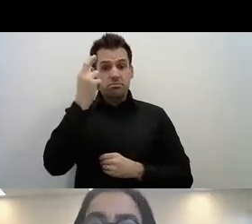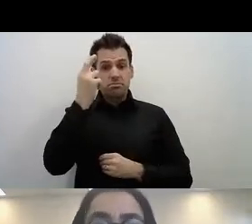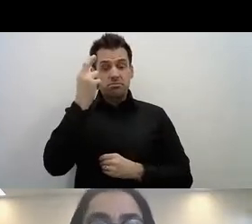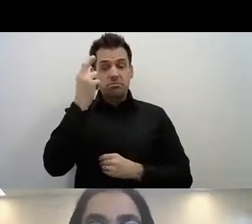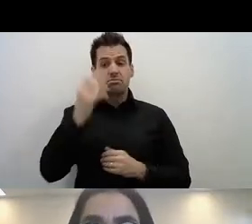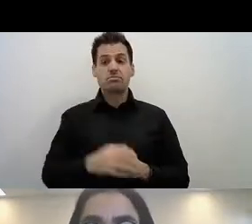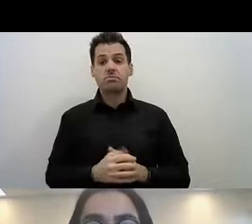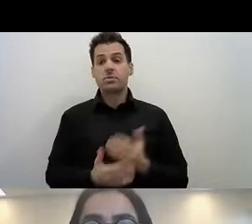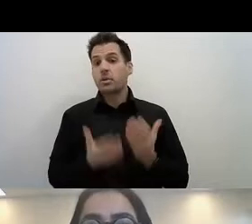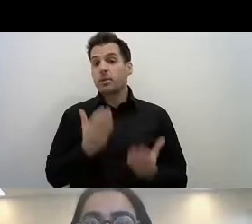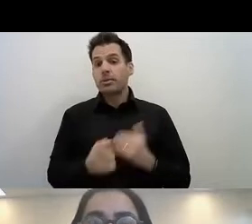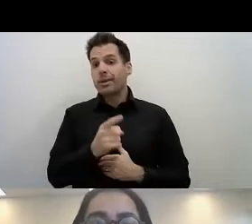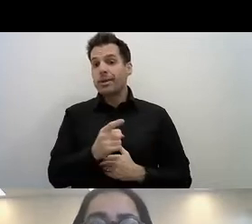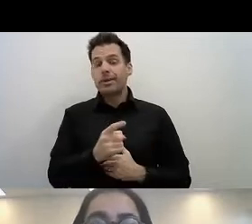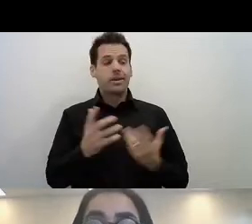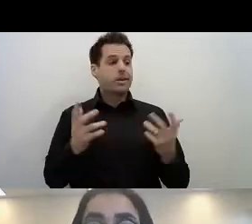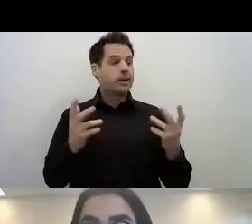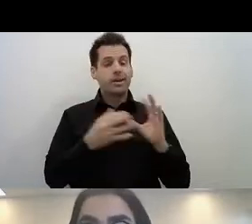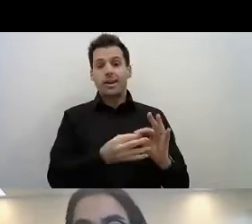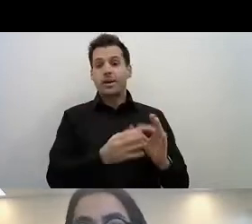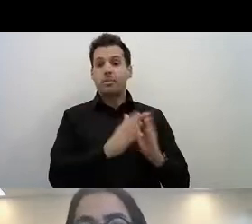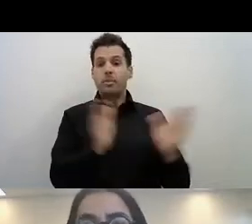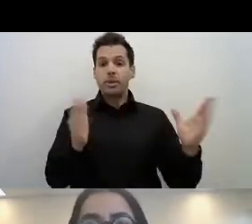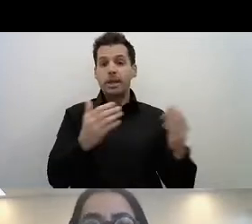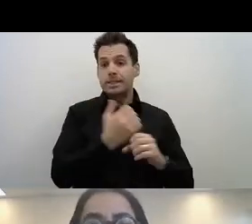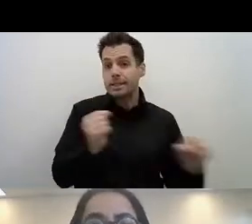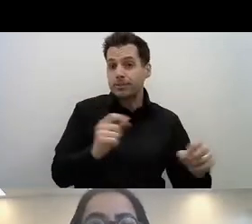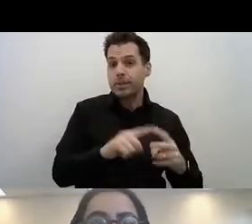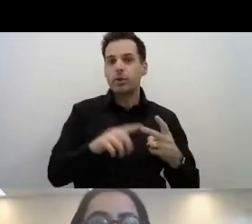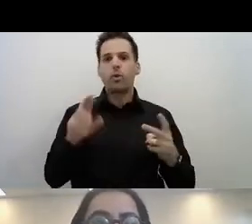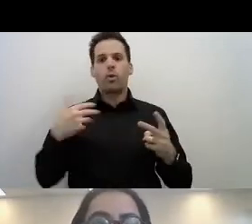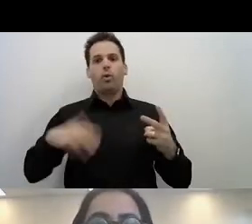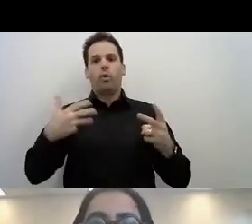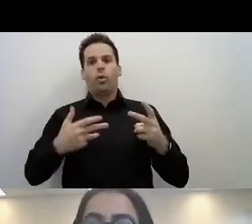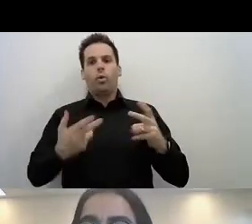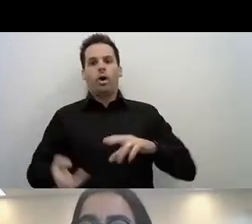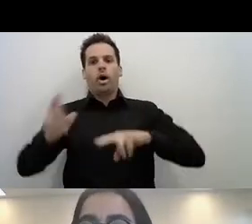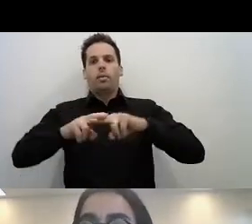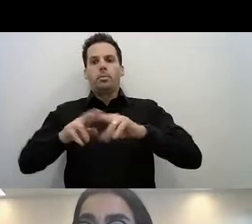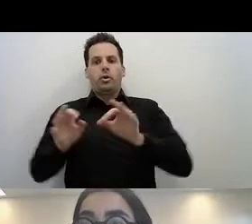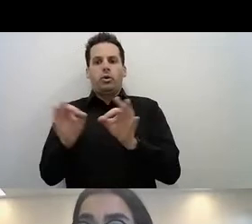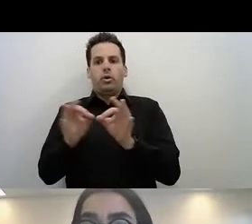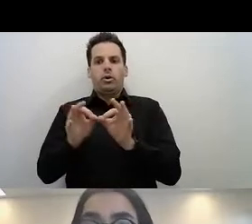an issue of public safety a significant cost etc discrimination is not only treating a